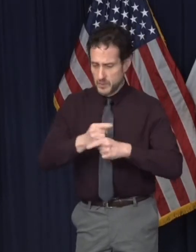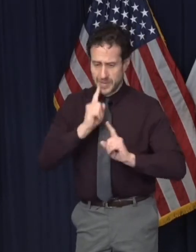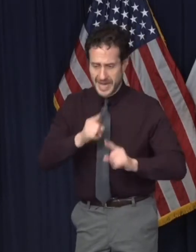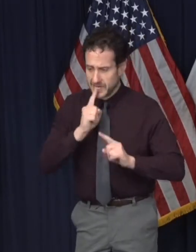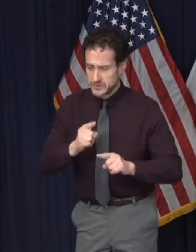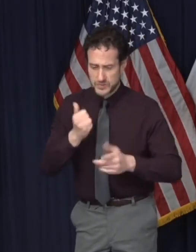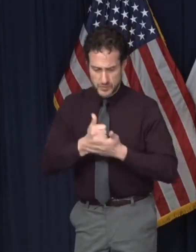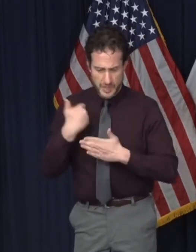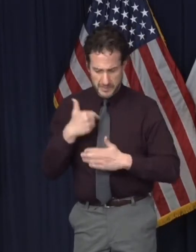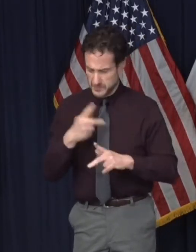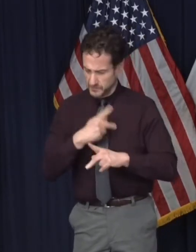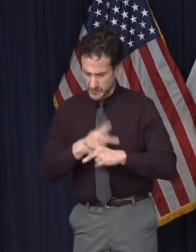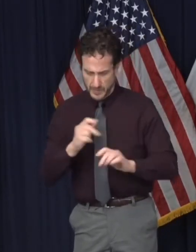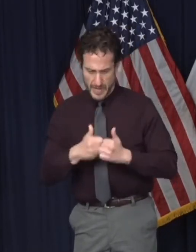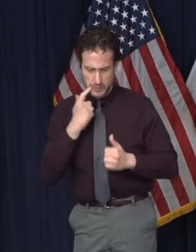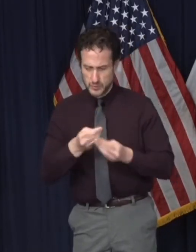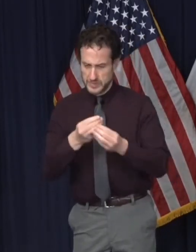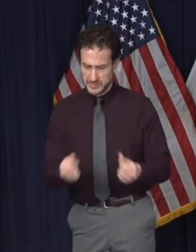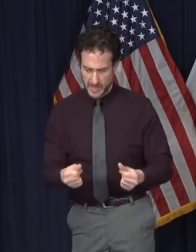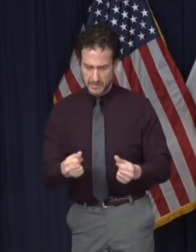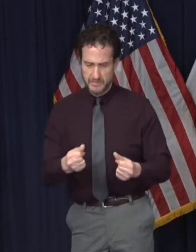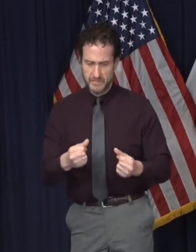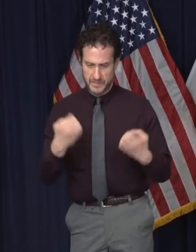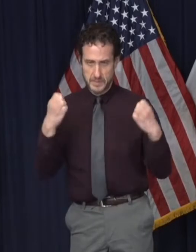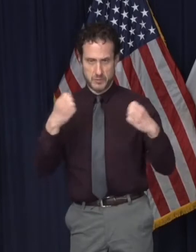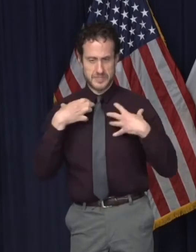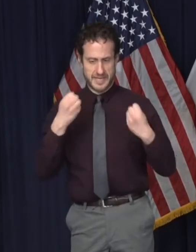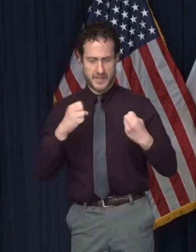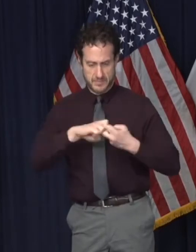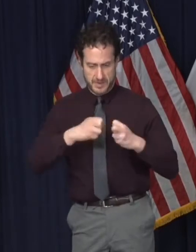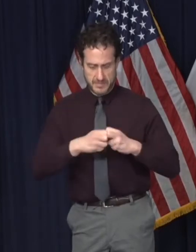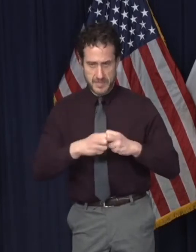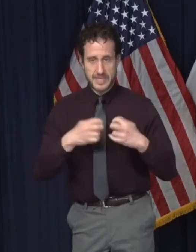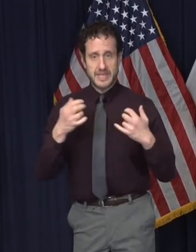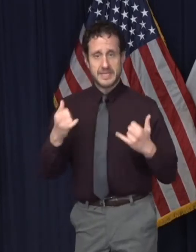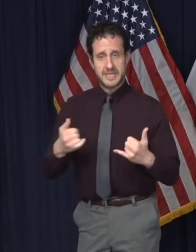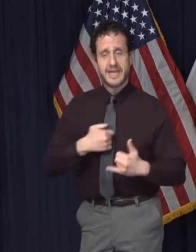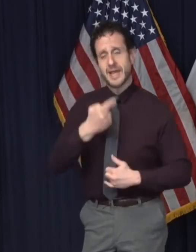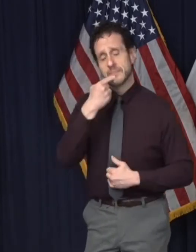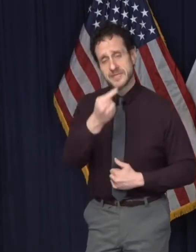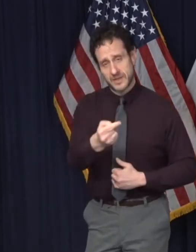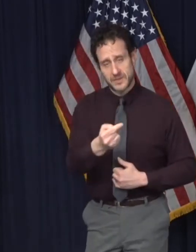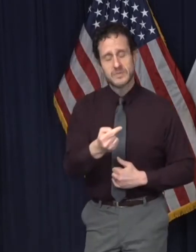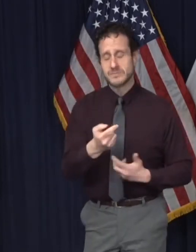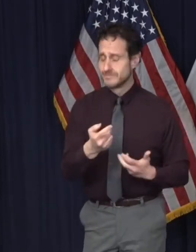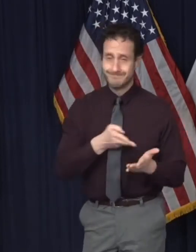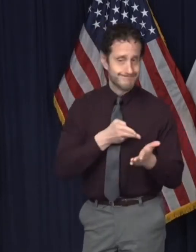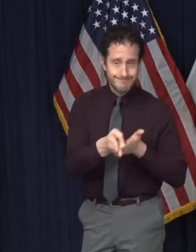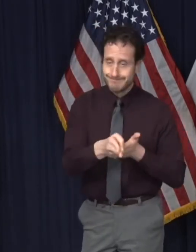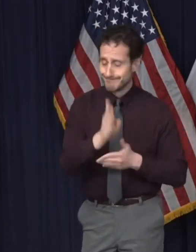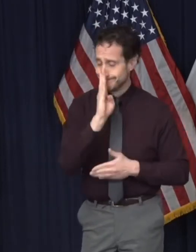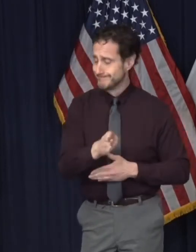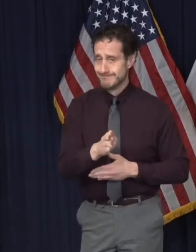10,000 TESTS OR MORE IS ANOTHER DAY WE ARE NOT GETTING ANSWERS TO GET US PAST THE CURRENT CRISIS. SO TODAY I'M STANDING IN FRONT